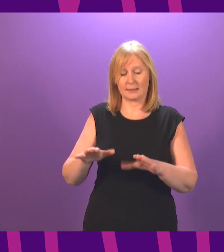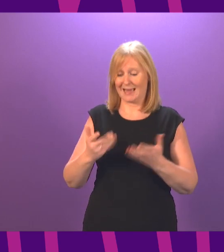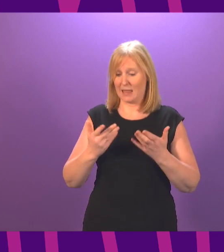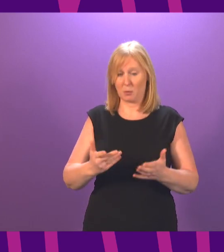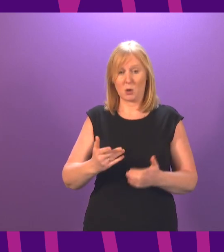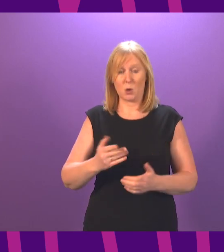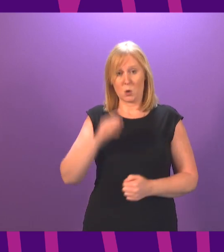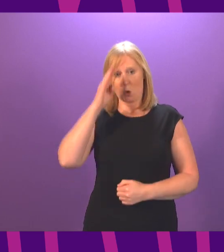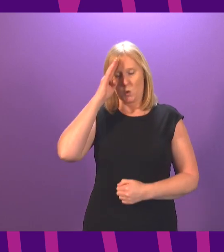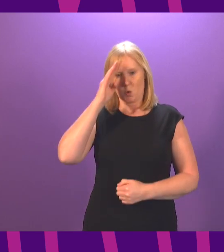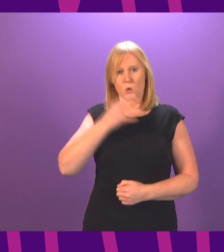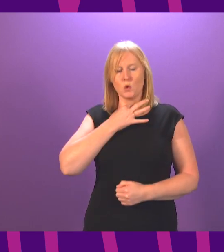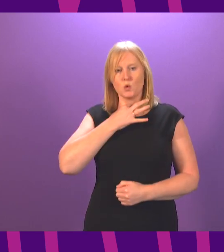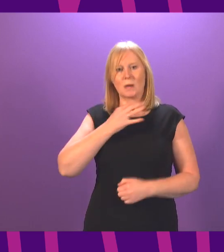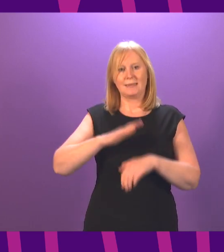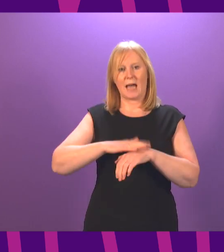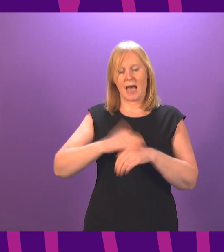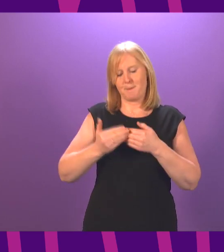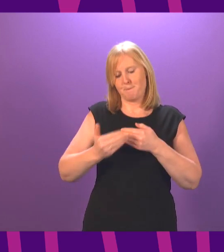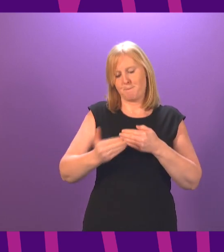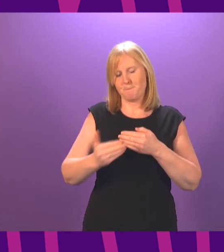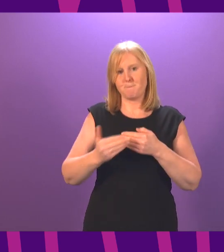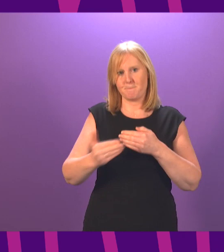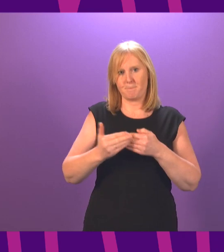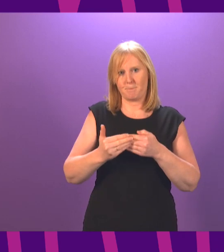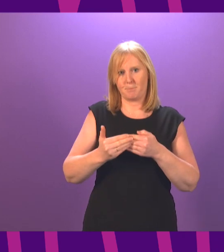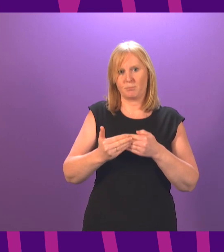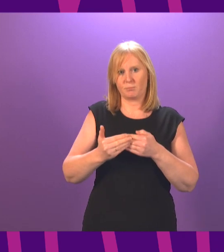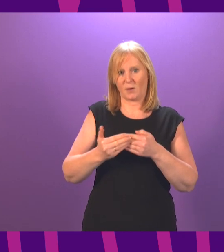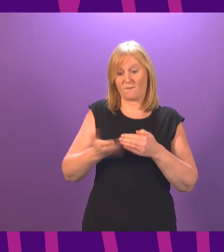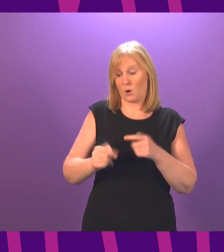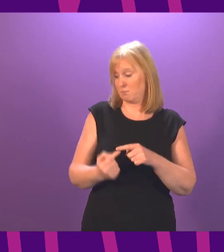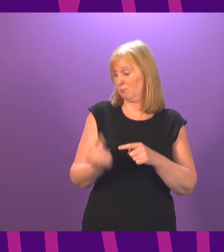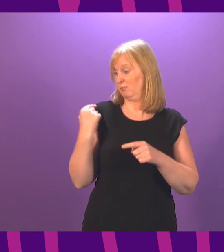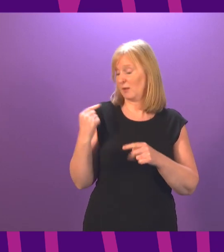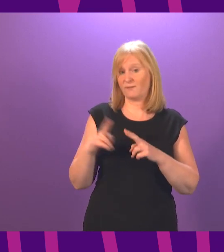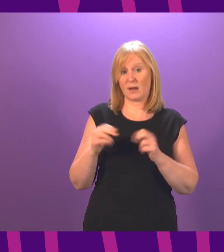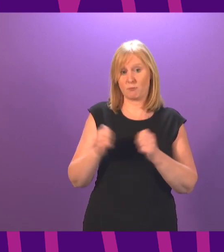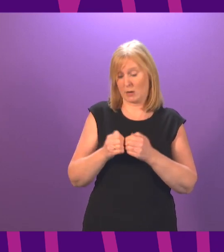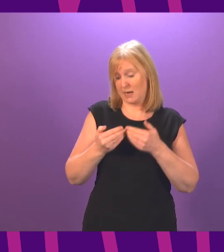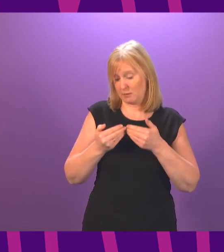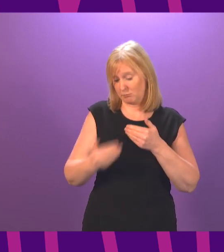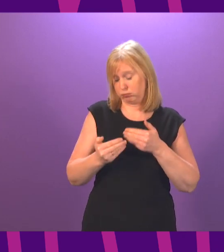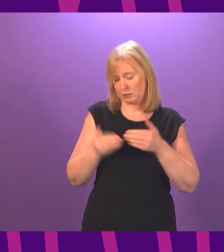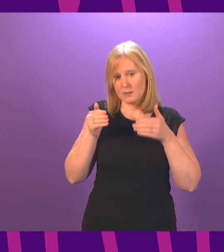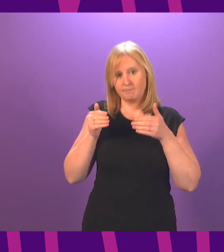juncture now since February or March and my focus has to be there.